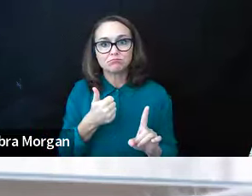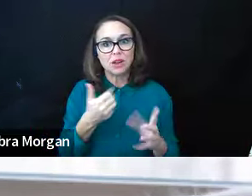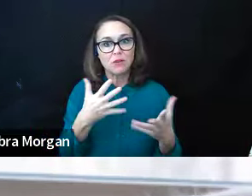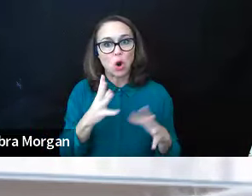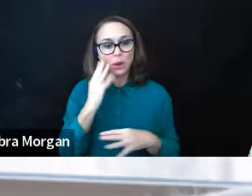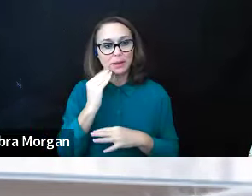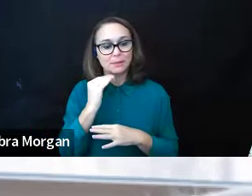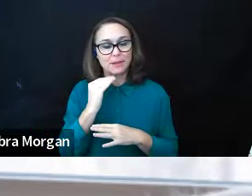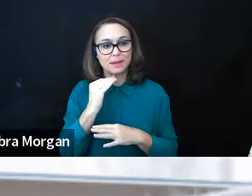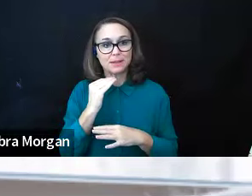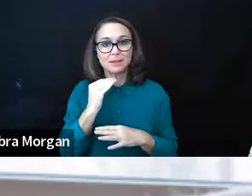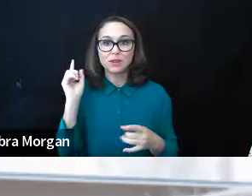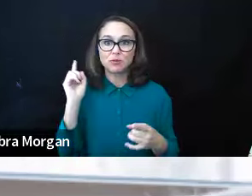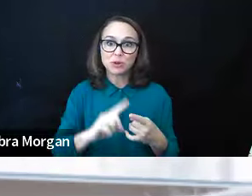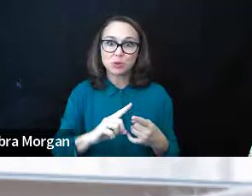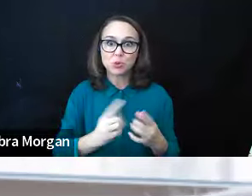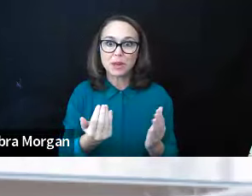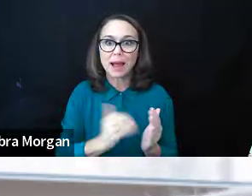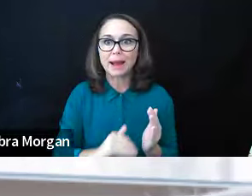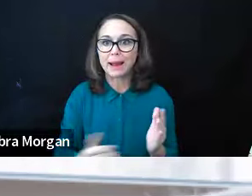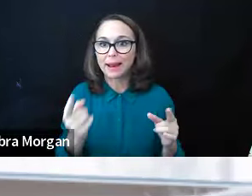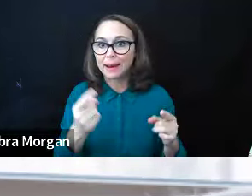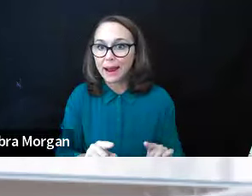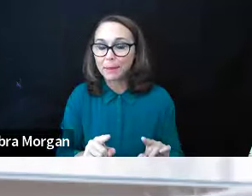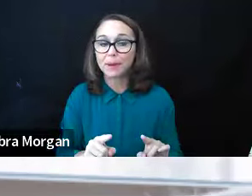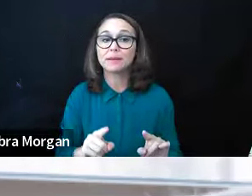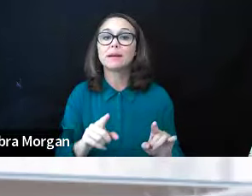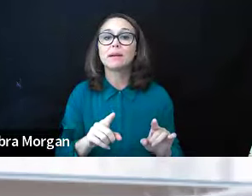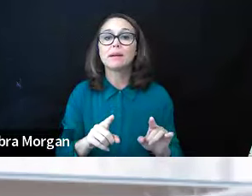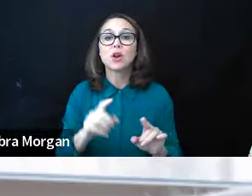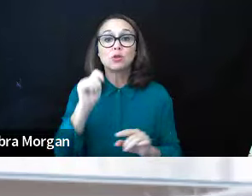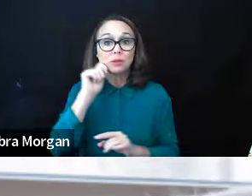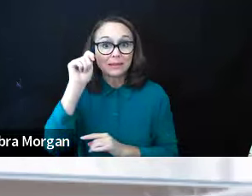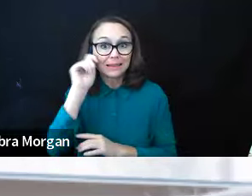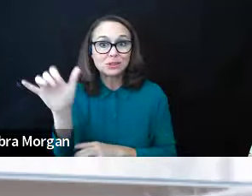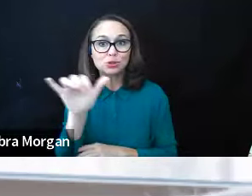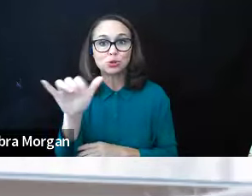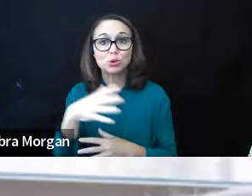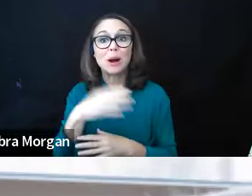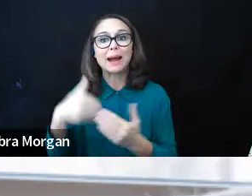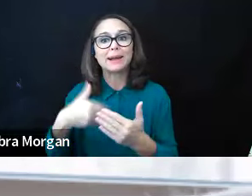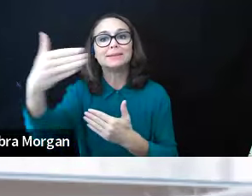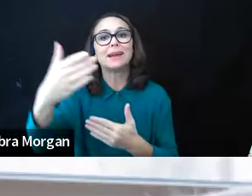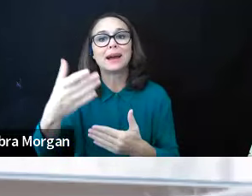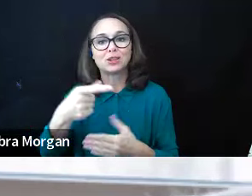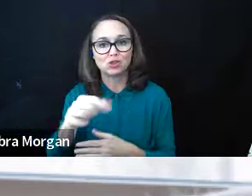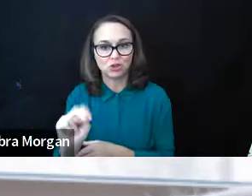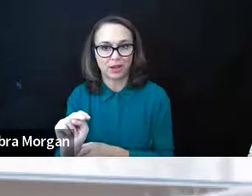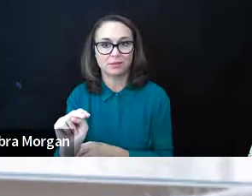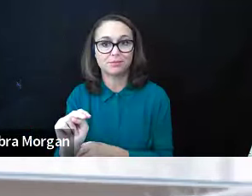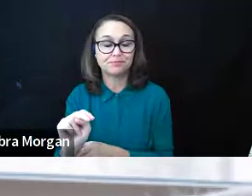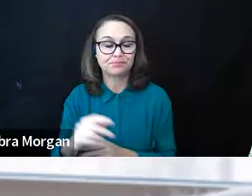and prevent ACEs in adolescence and in the next generation. Programs like CDC s Dating Matters,